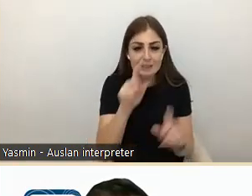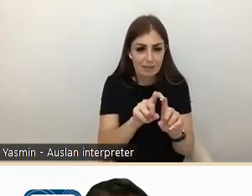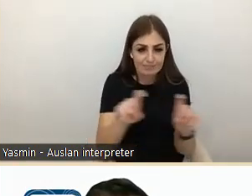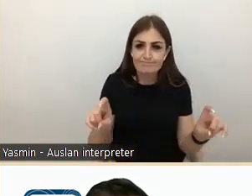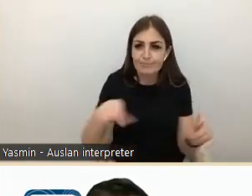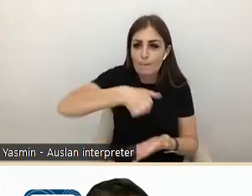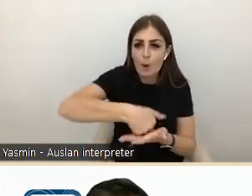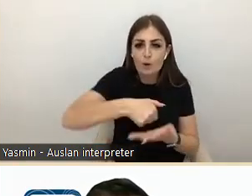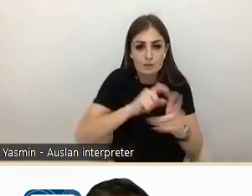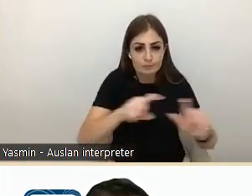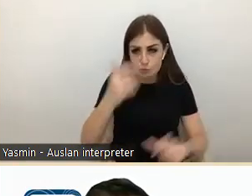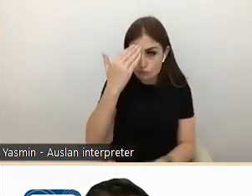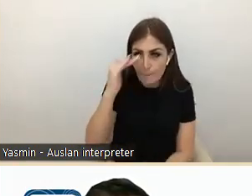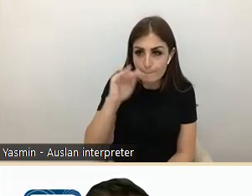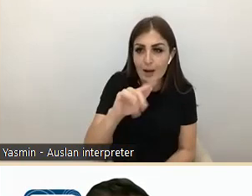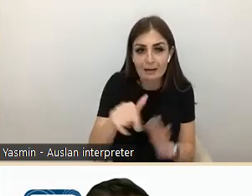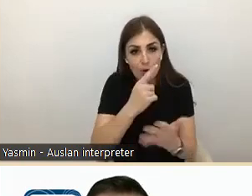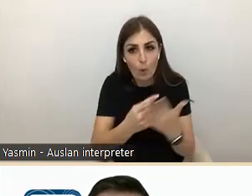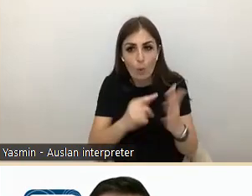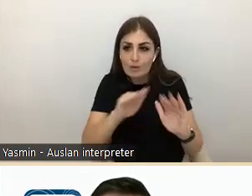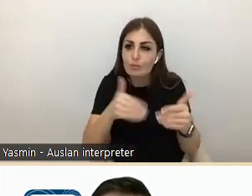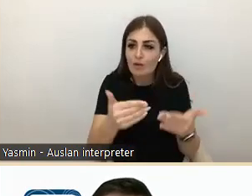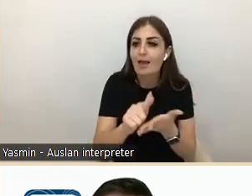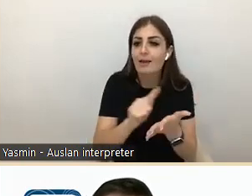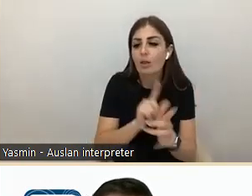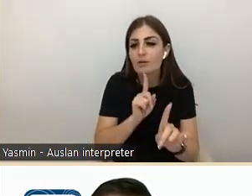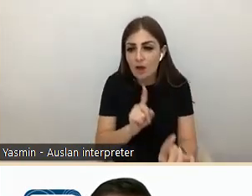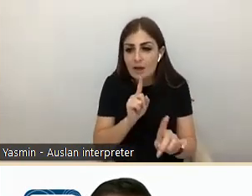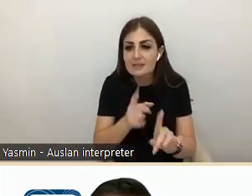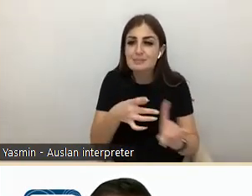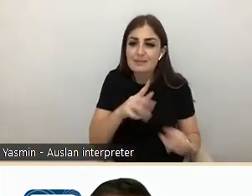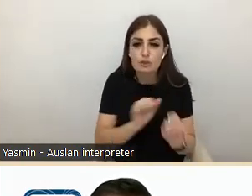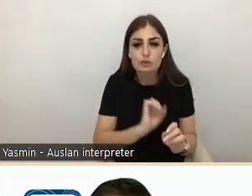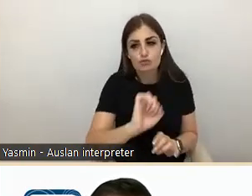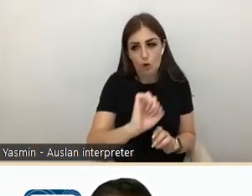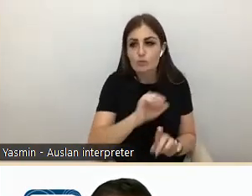To reiterate, we can only provide this legal advice specific to your matter after you have